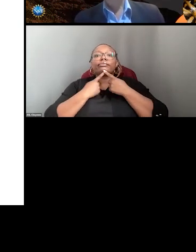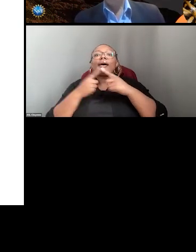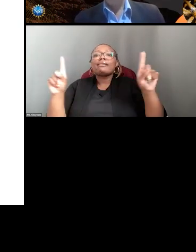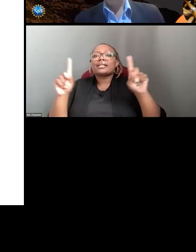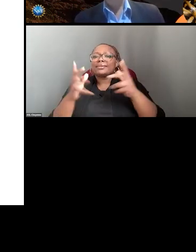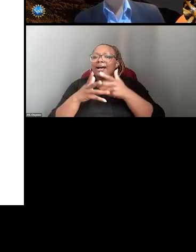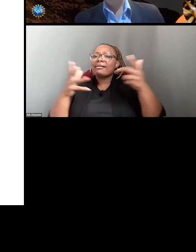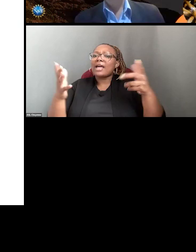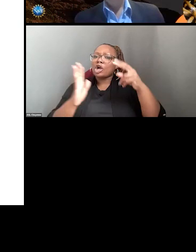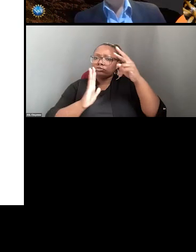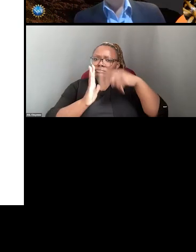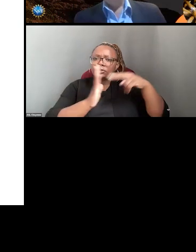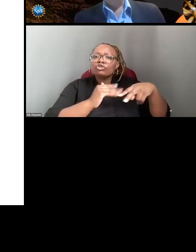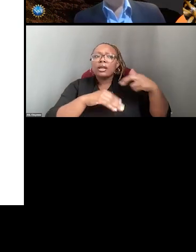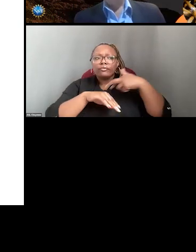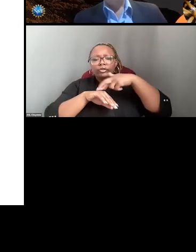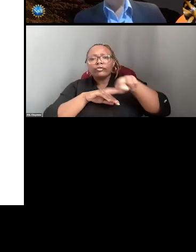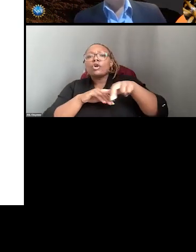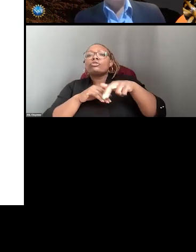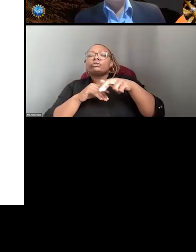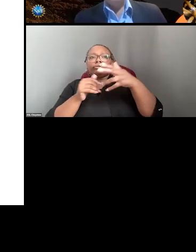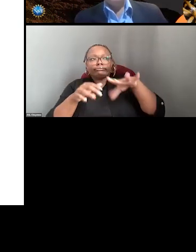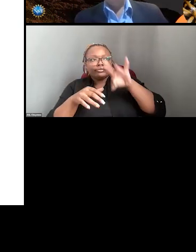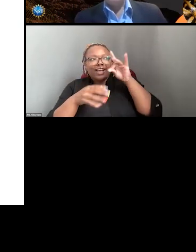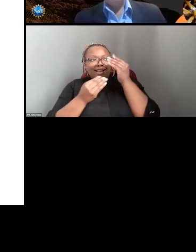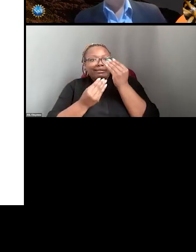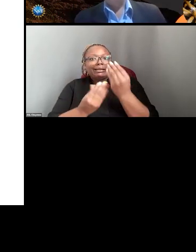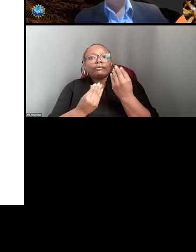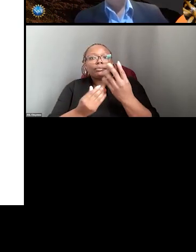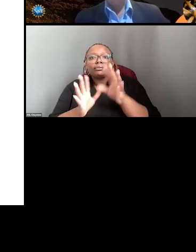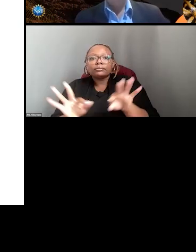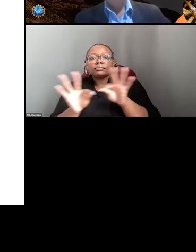to get information about the award and how to handle your awards.